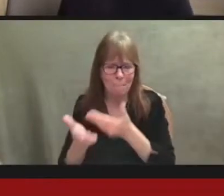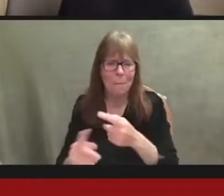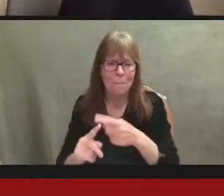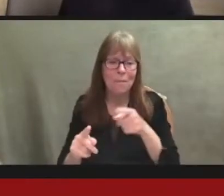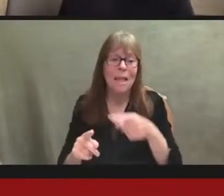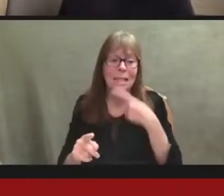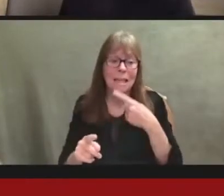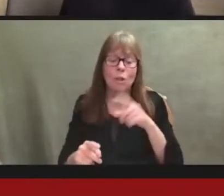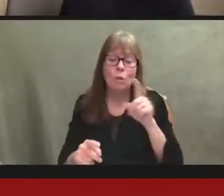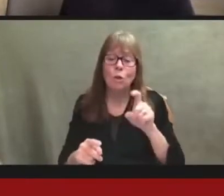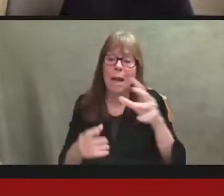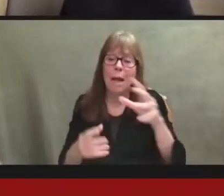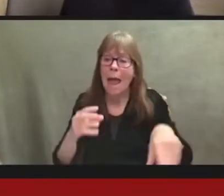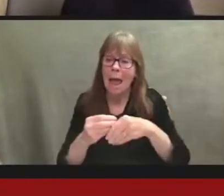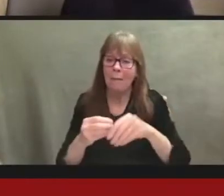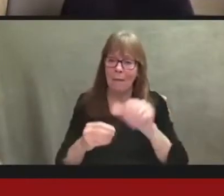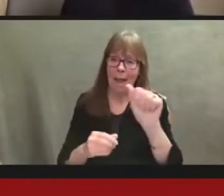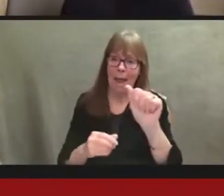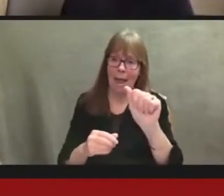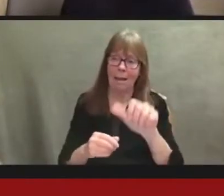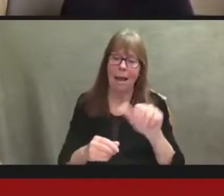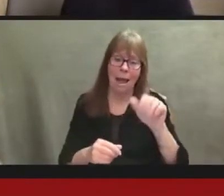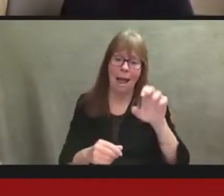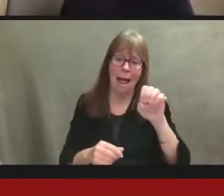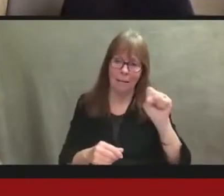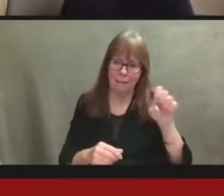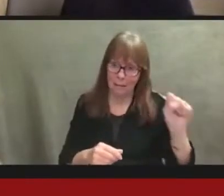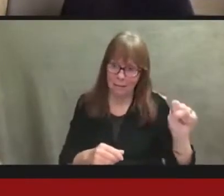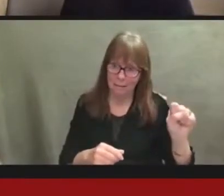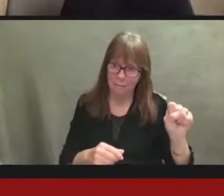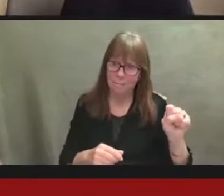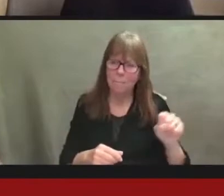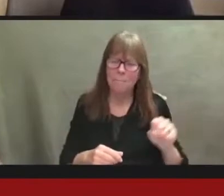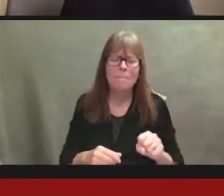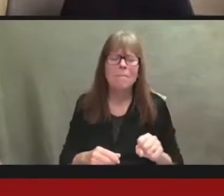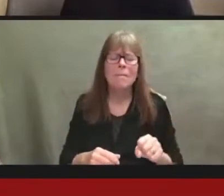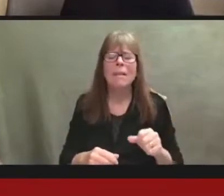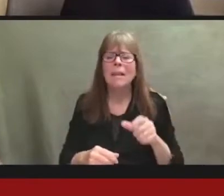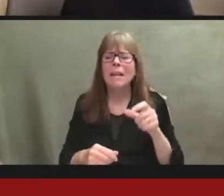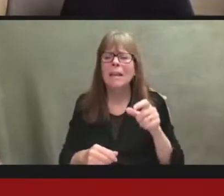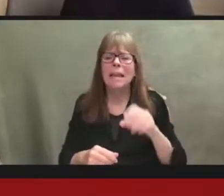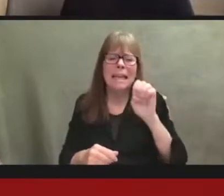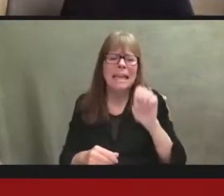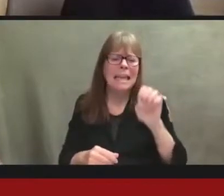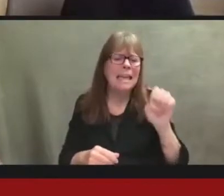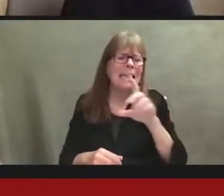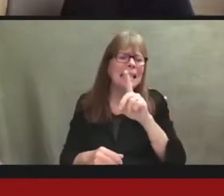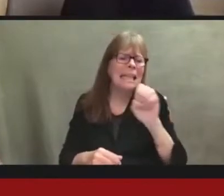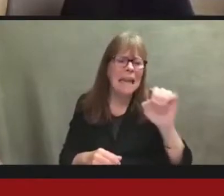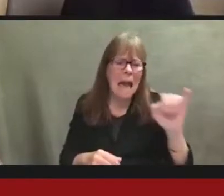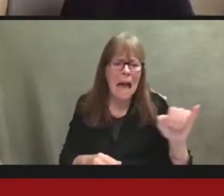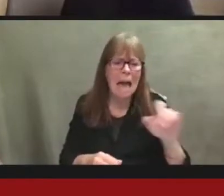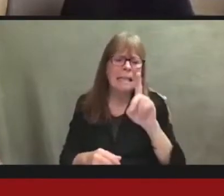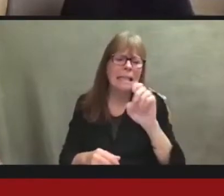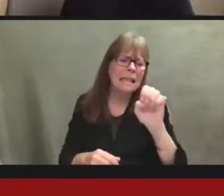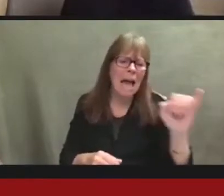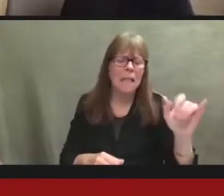And the A stands for access. So we should stop talking about DEI, DEI. We should be talking about DEIA.